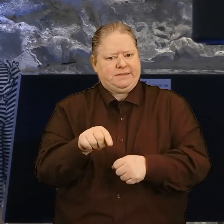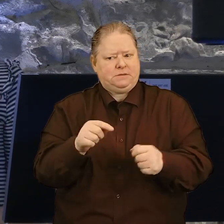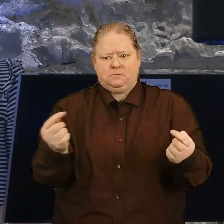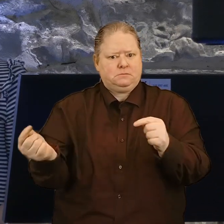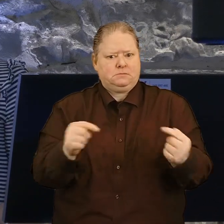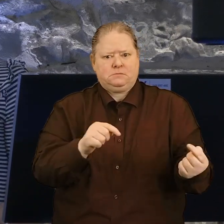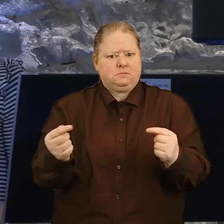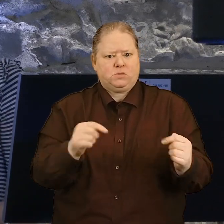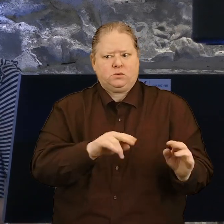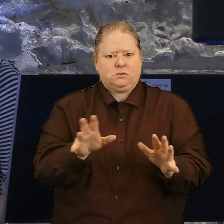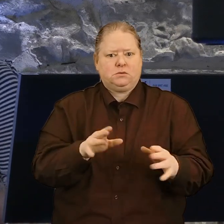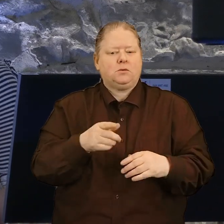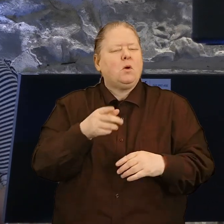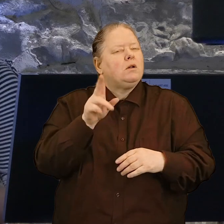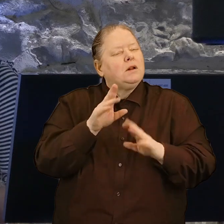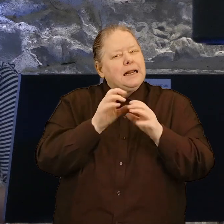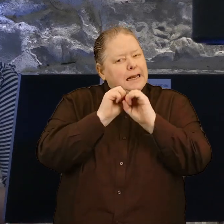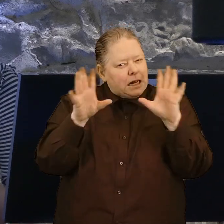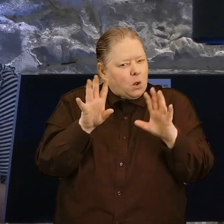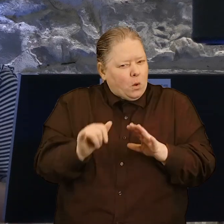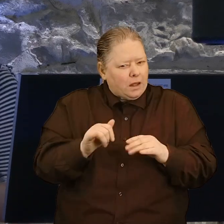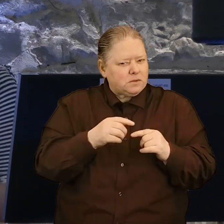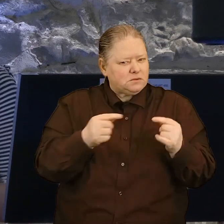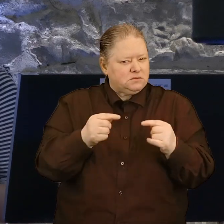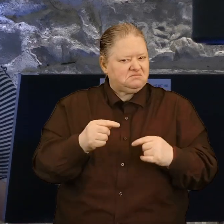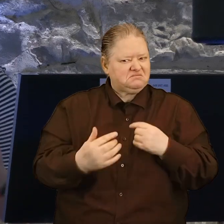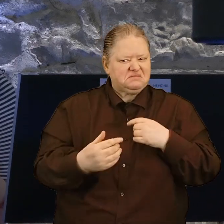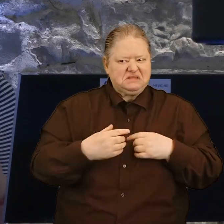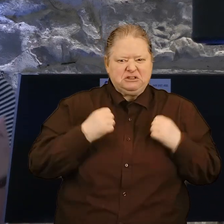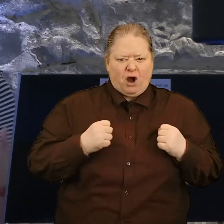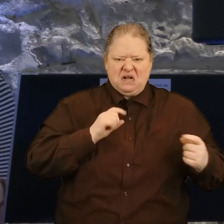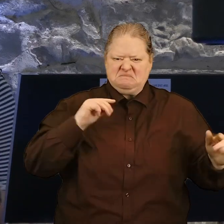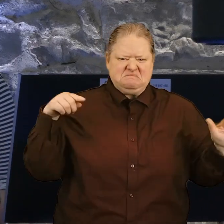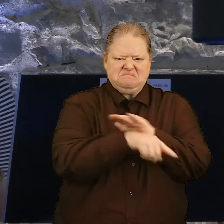It's not quite clear if Corrigan reacted so strongly to this perceived slight because of his background and his religion, but